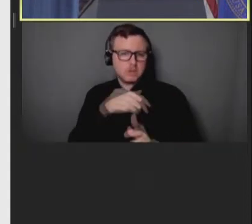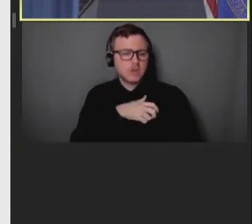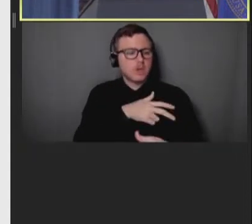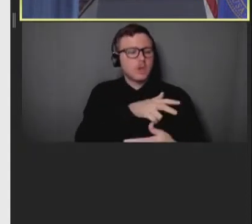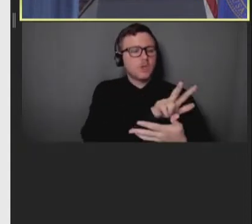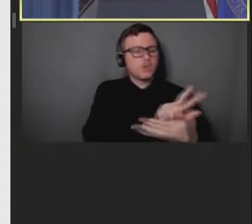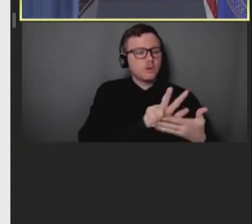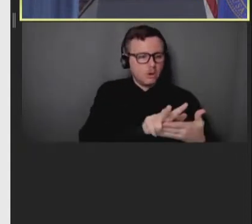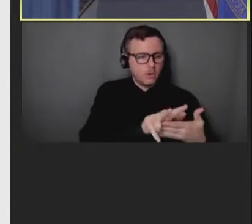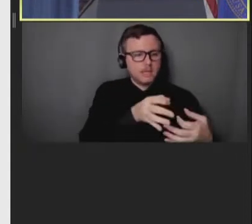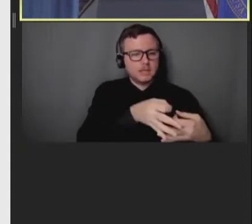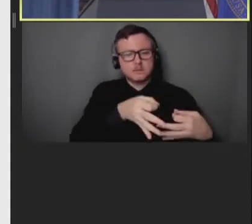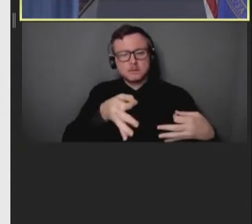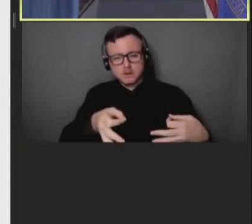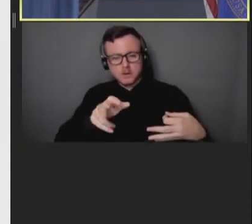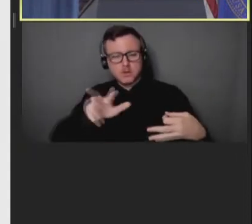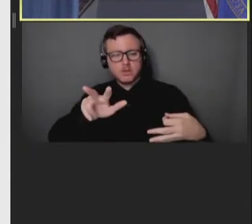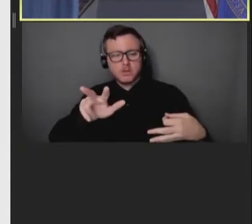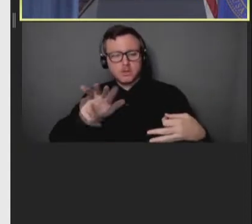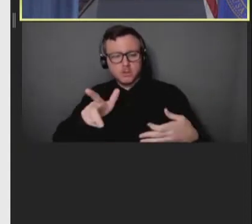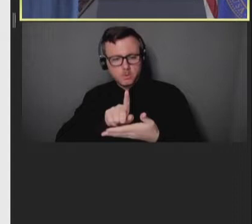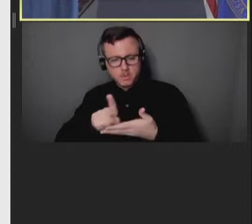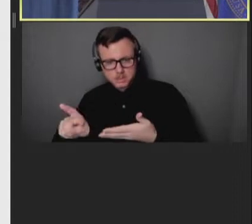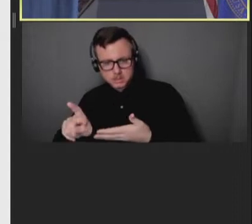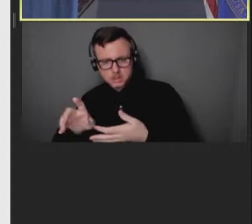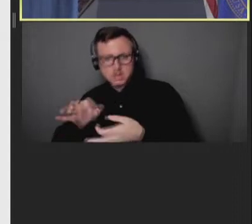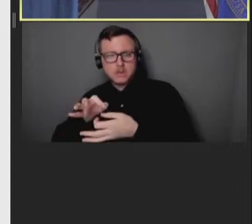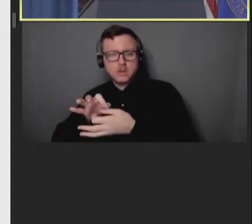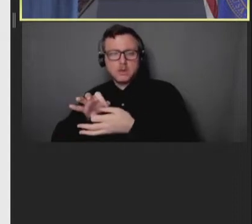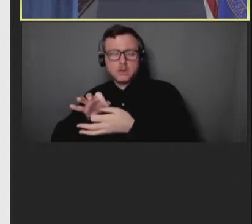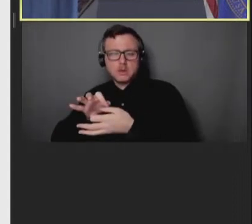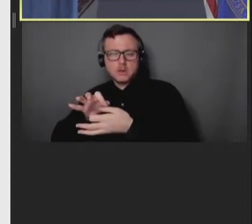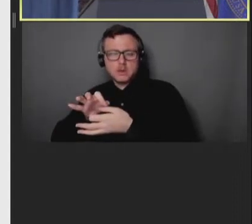preceding stage, so there is some interval differences, and they were not randomized.